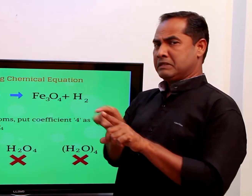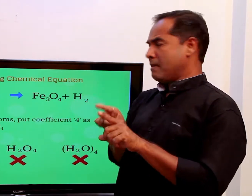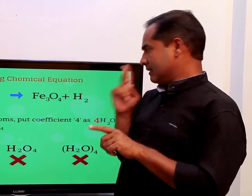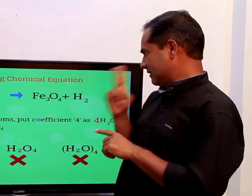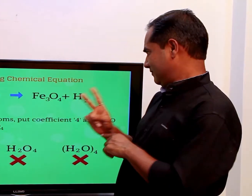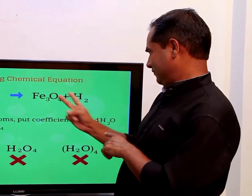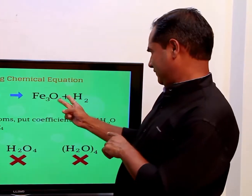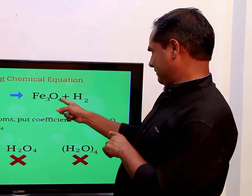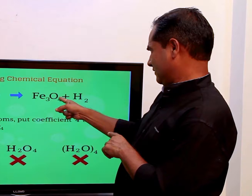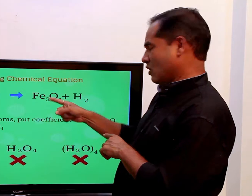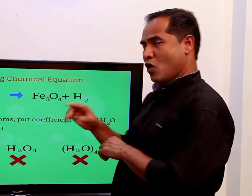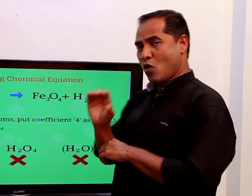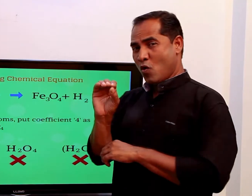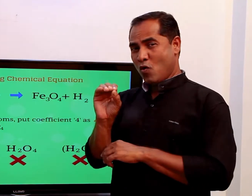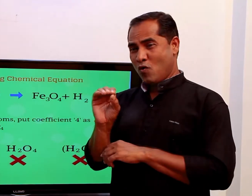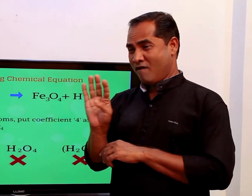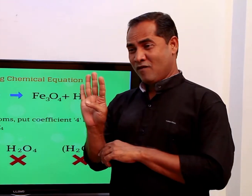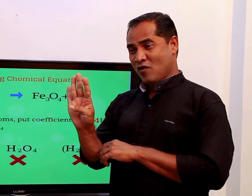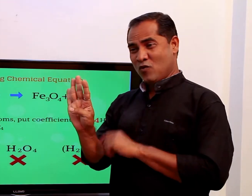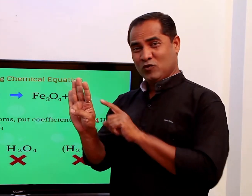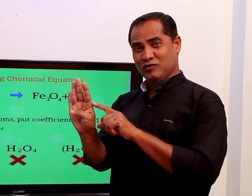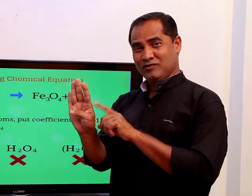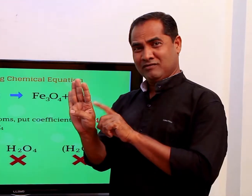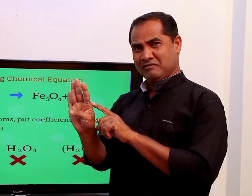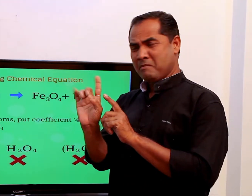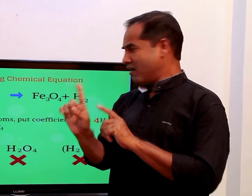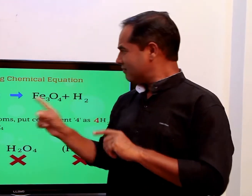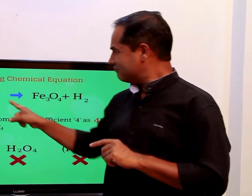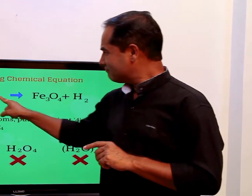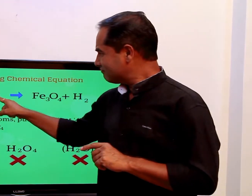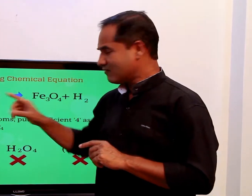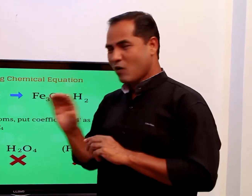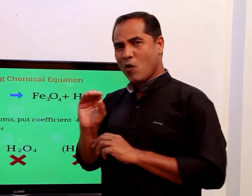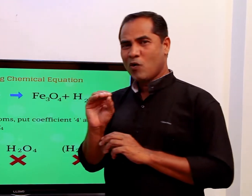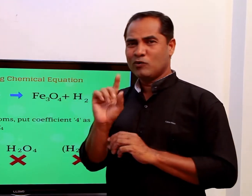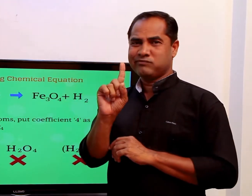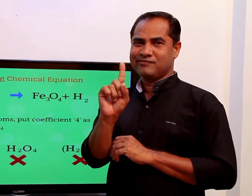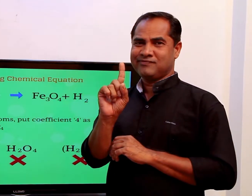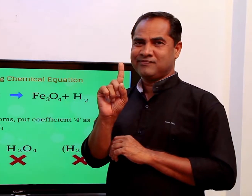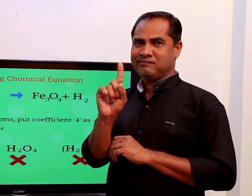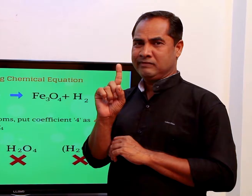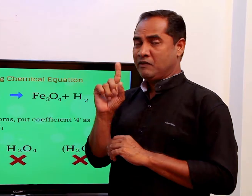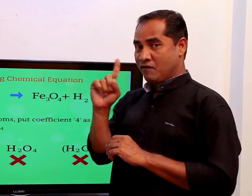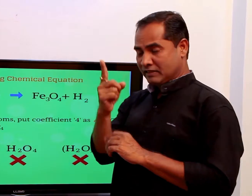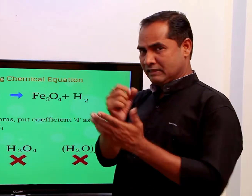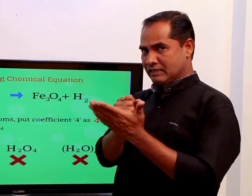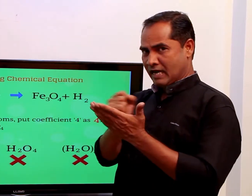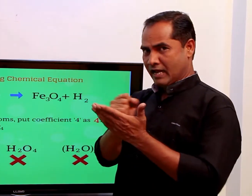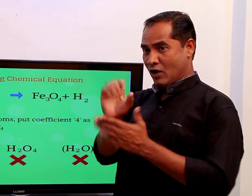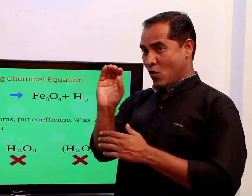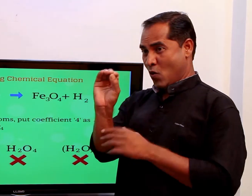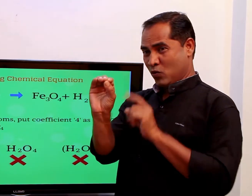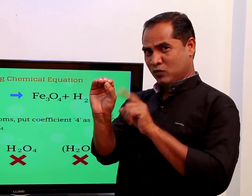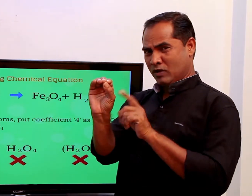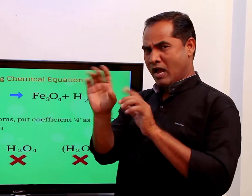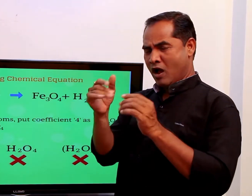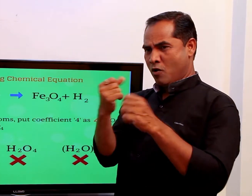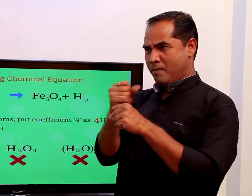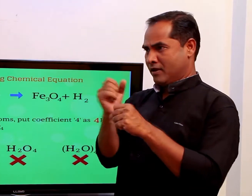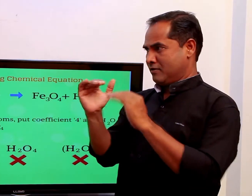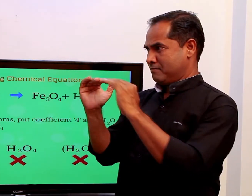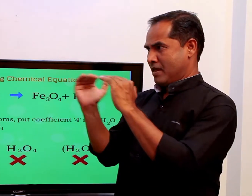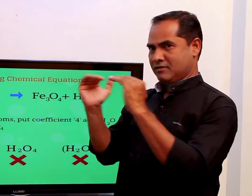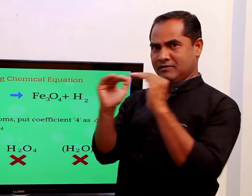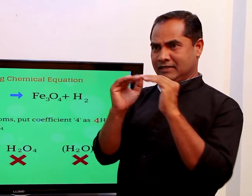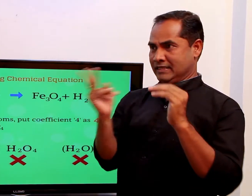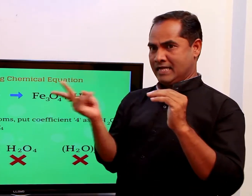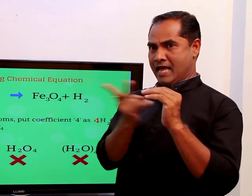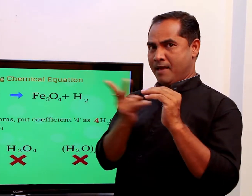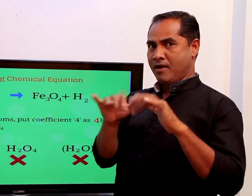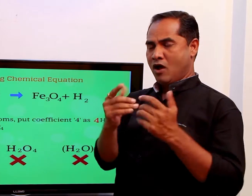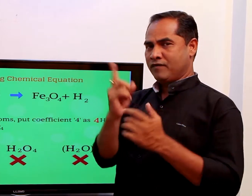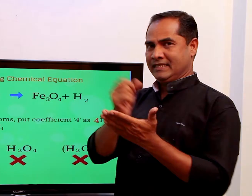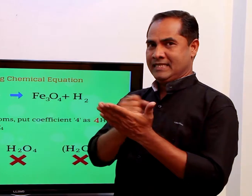which one has the highest number of atoms so we see here O4 on left hand side it's only 1 so we will first try to balance this.